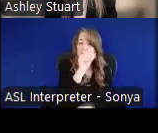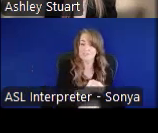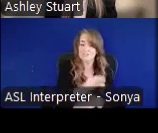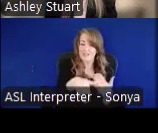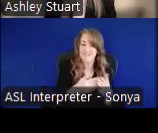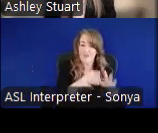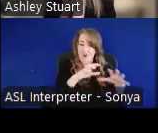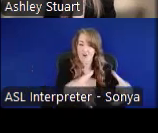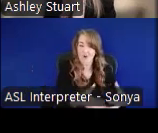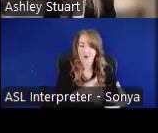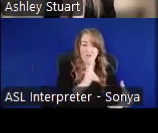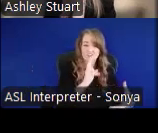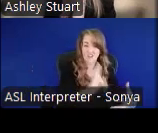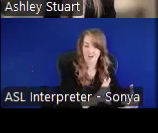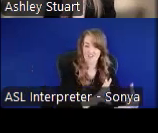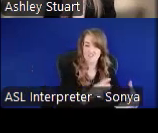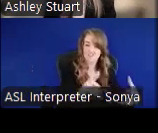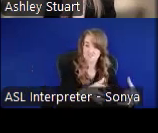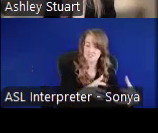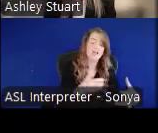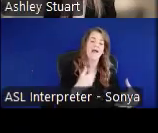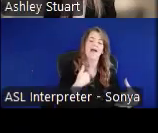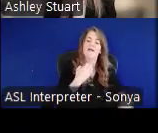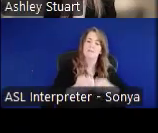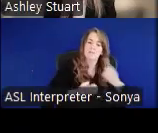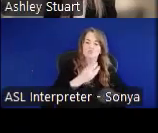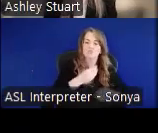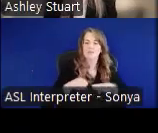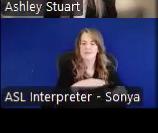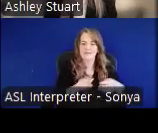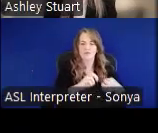or behavioral challenges at about 12 to 40 months show a